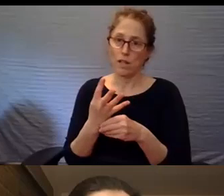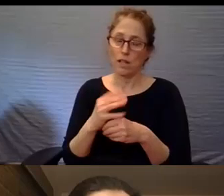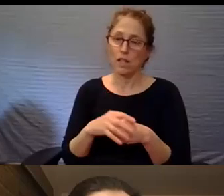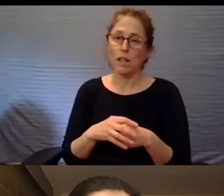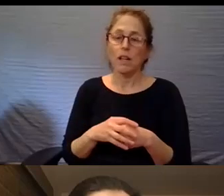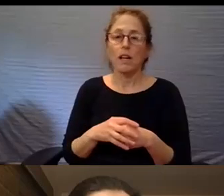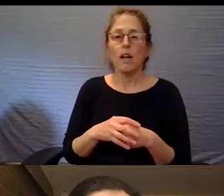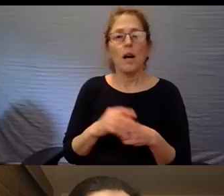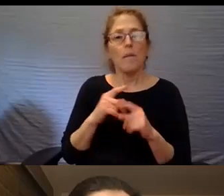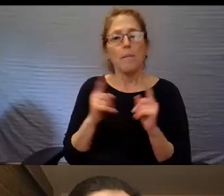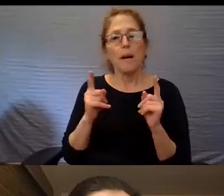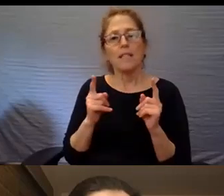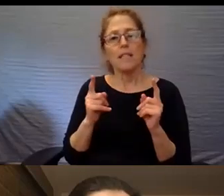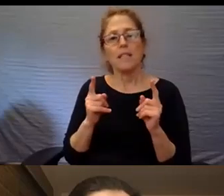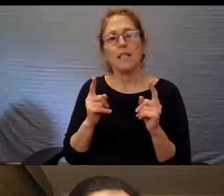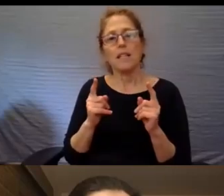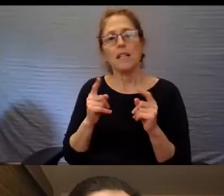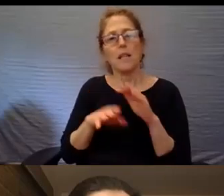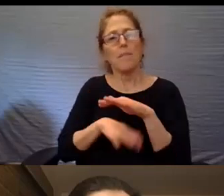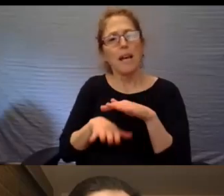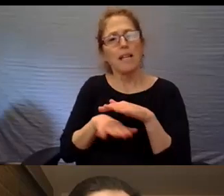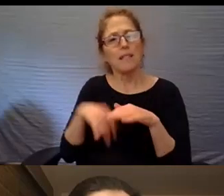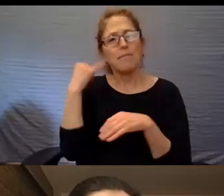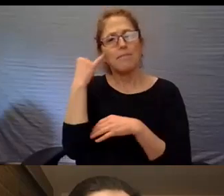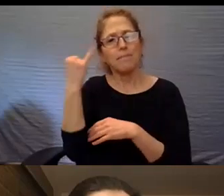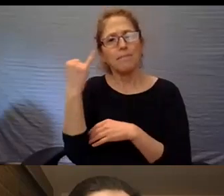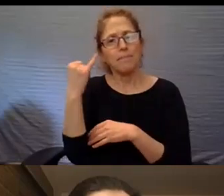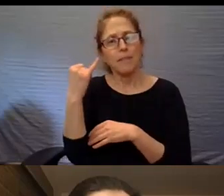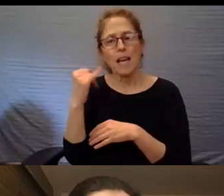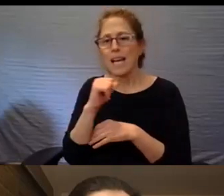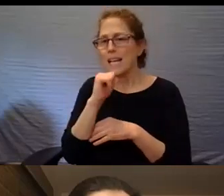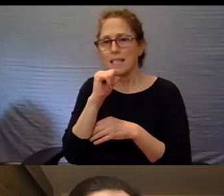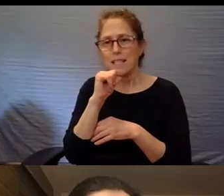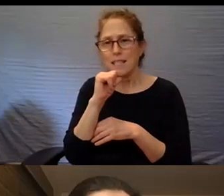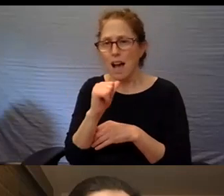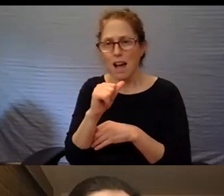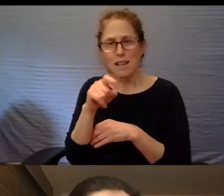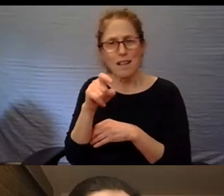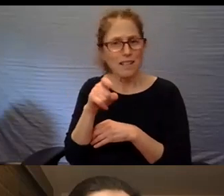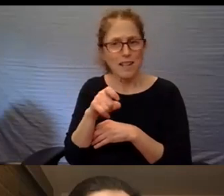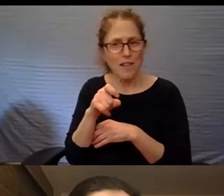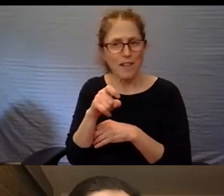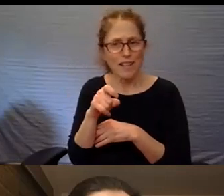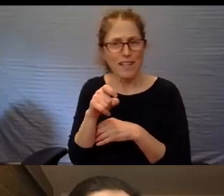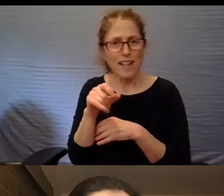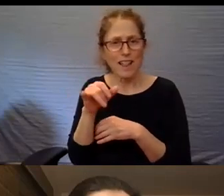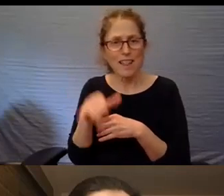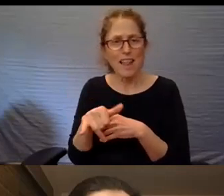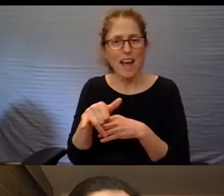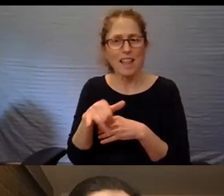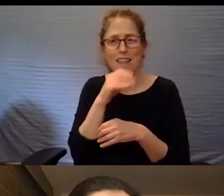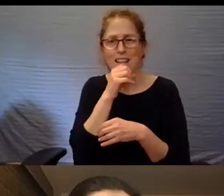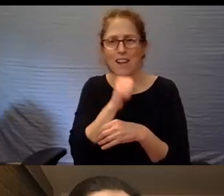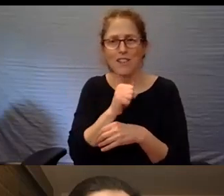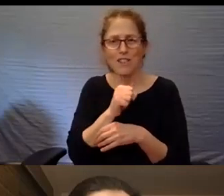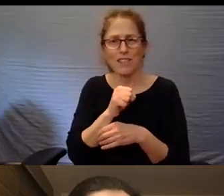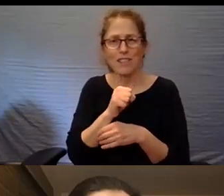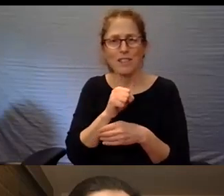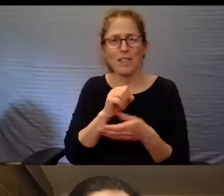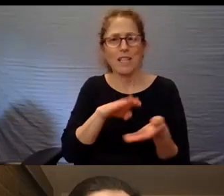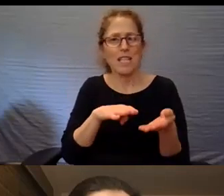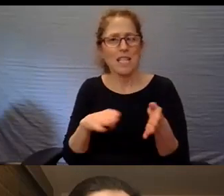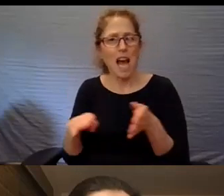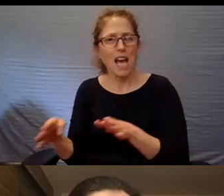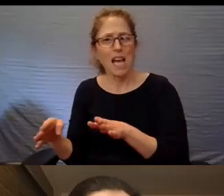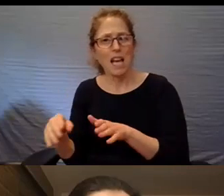But the basic idea is, it's not necessarily that the elderly are dying in huge proportions